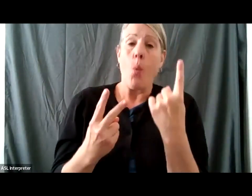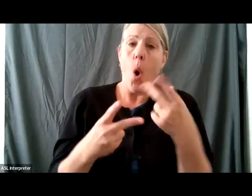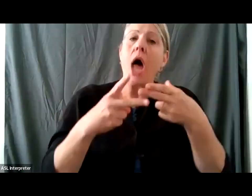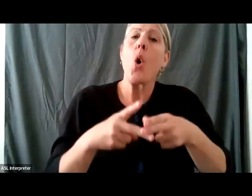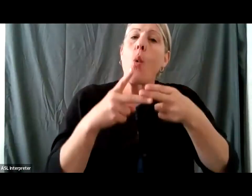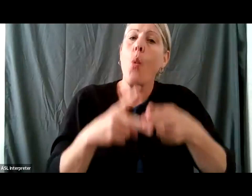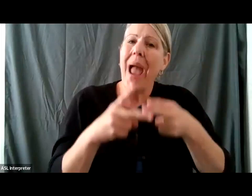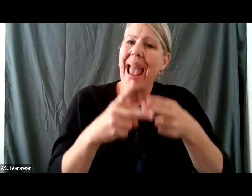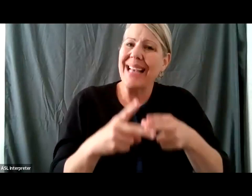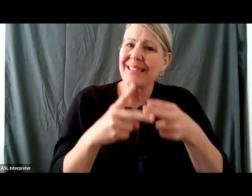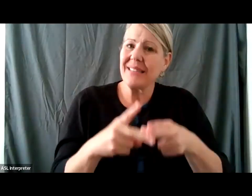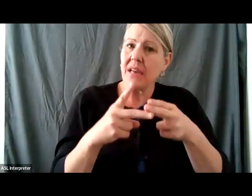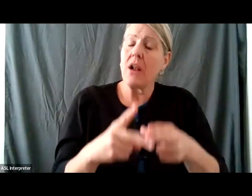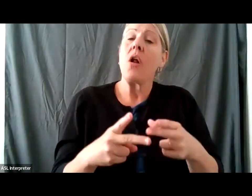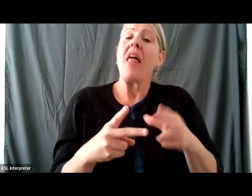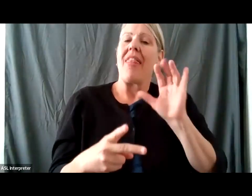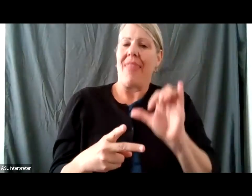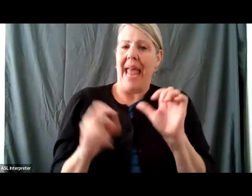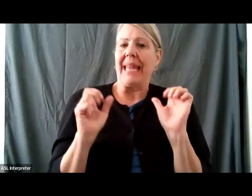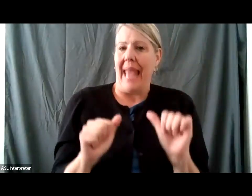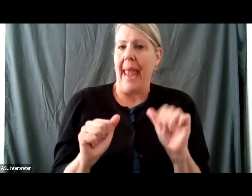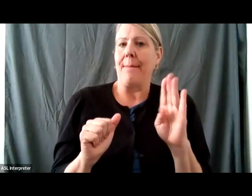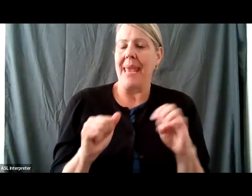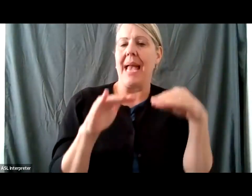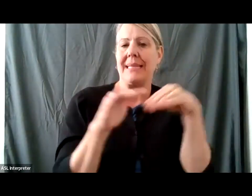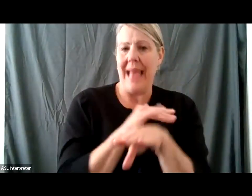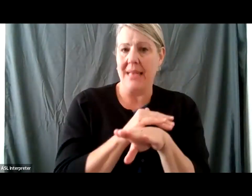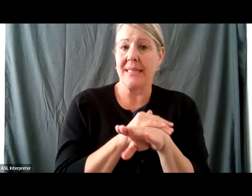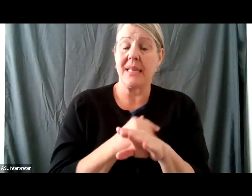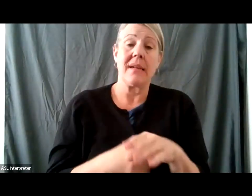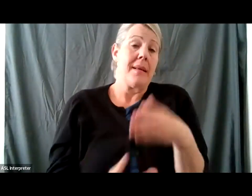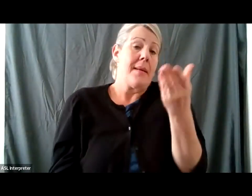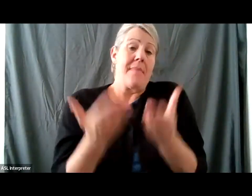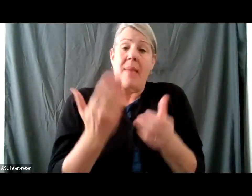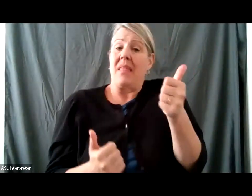So regardless of whether they intended to get a new exam table or weight scale, we would